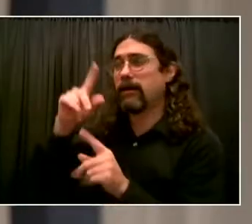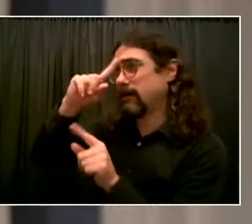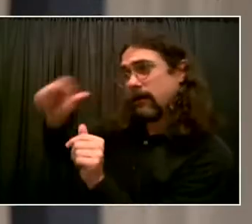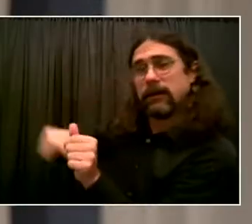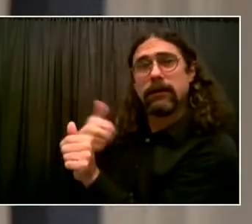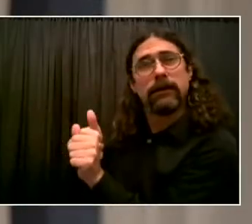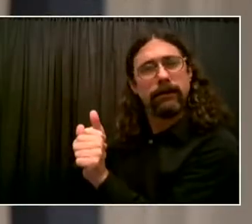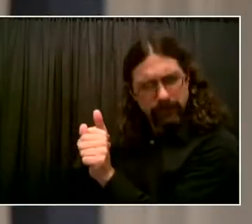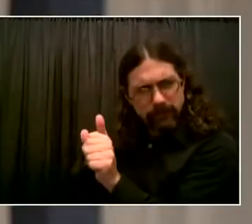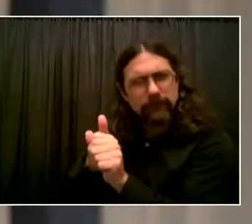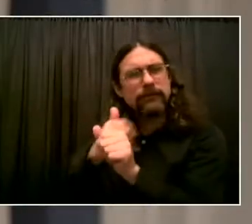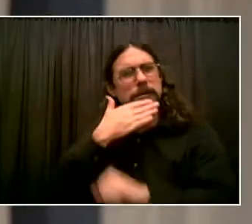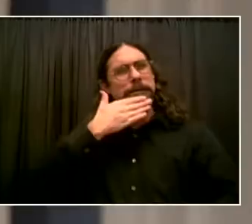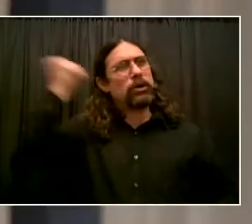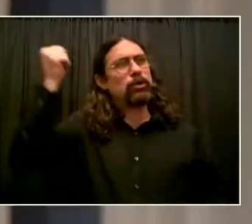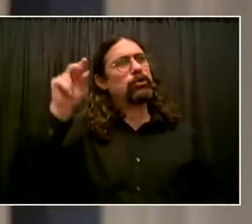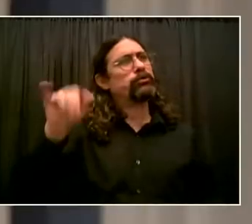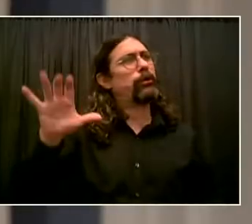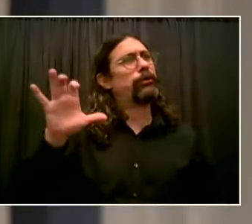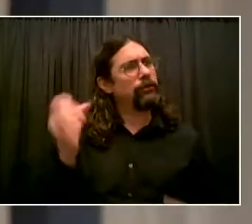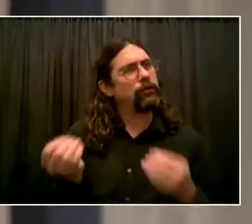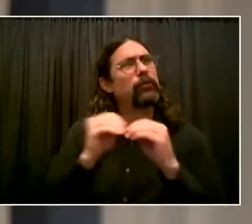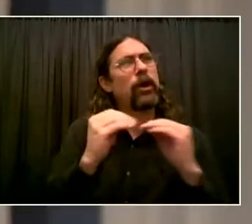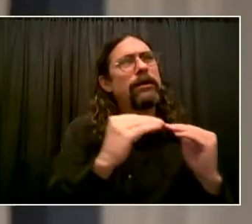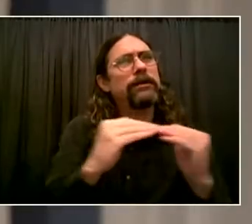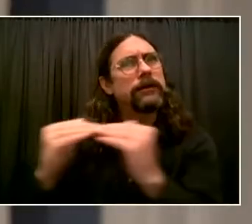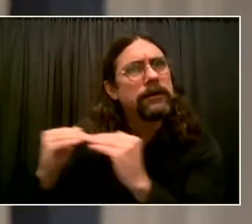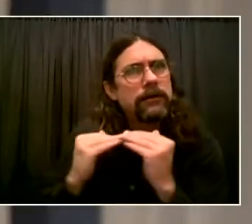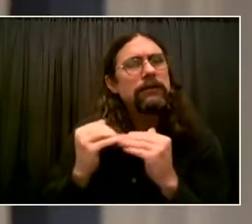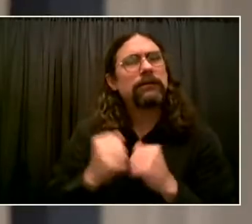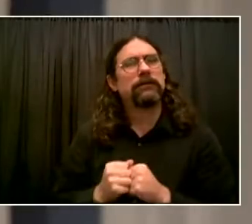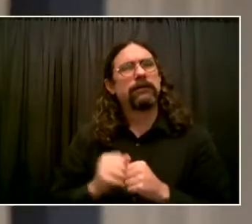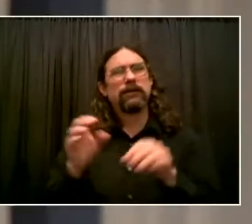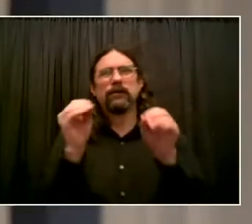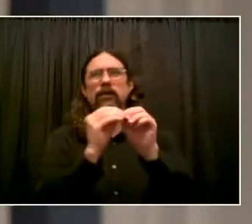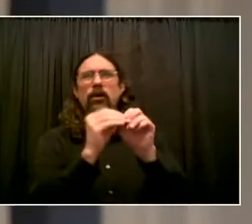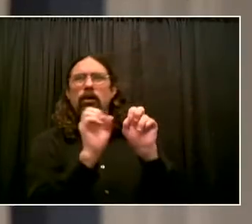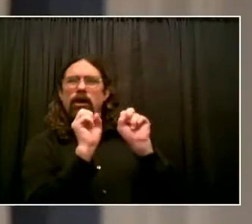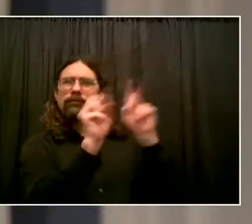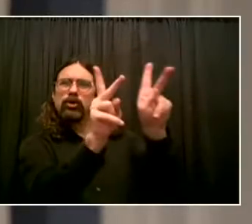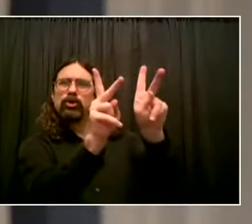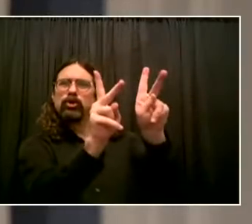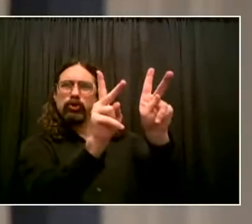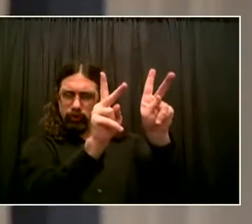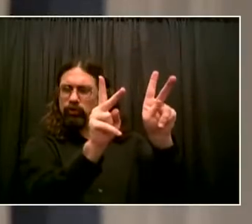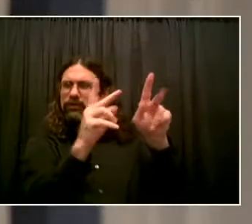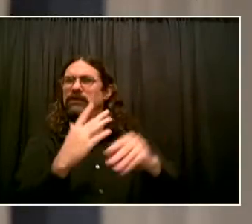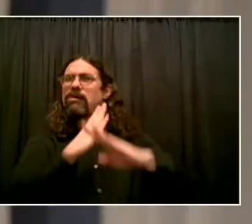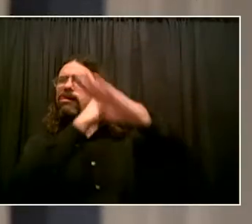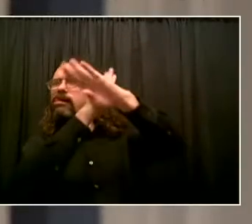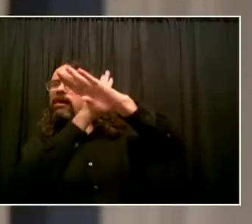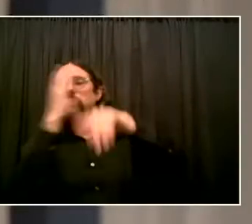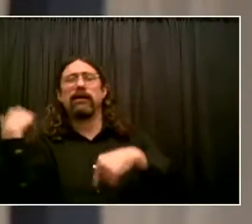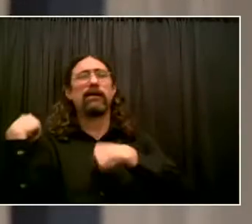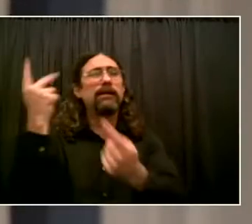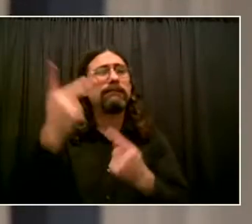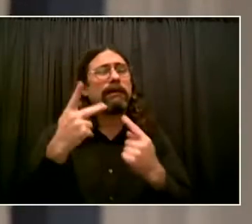WE CAN MAE KTHE CITY A LOT MORE FAIR BY OPENING DOORS TO THOSE